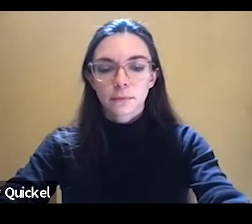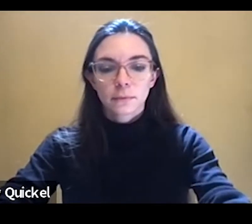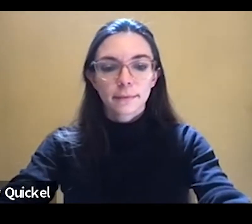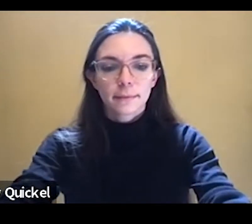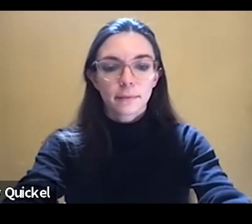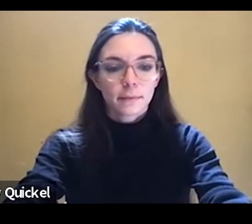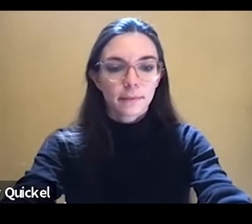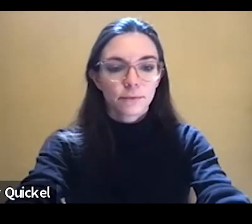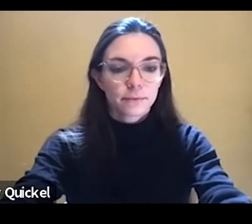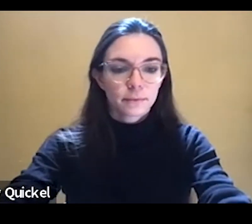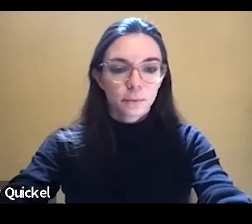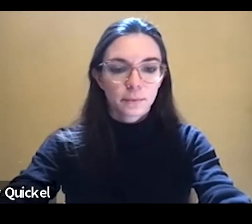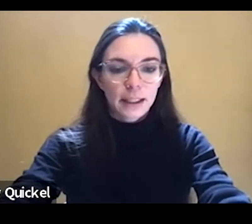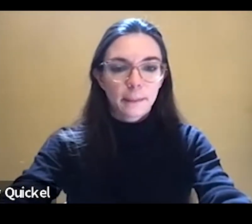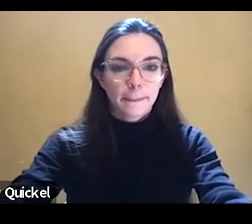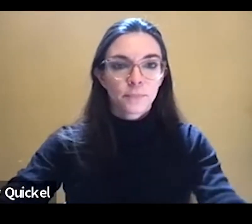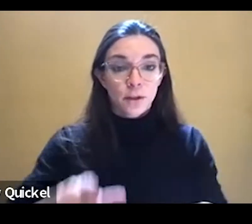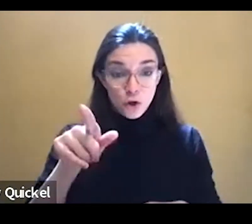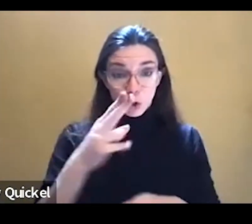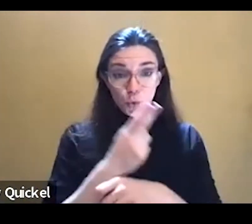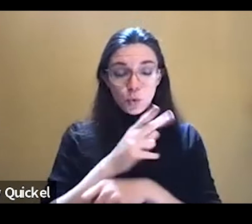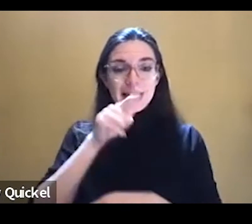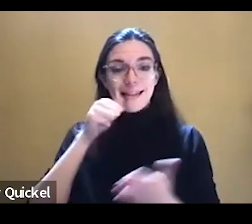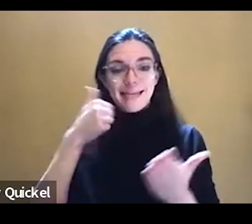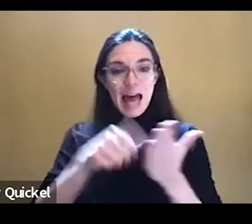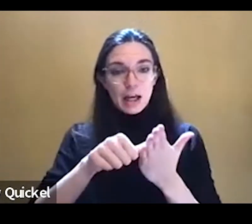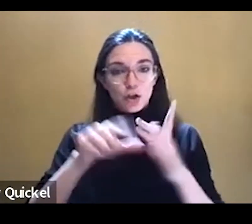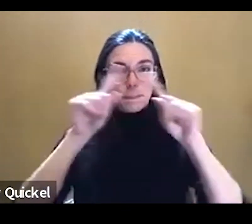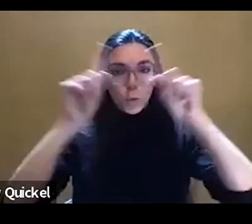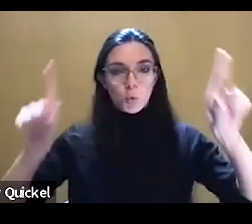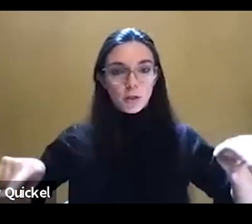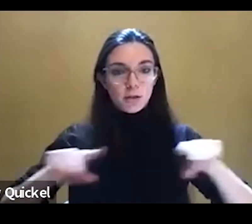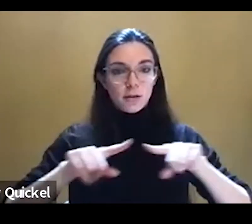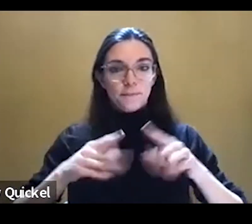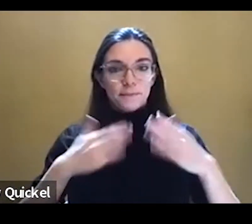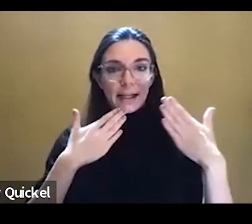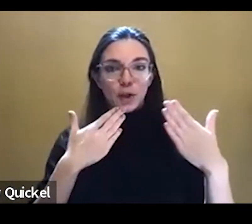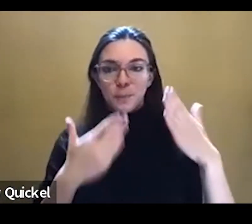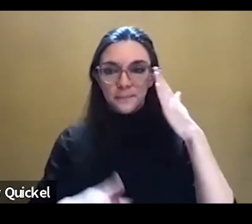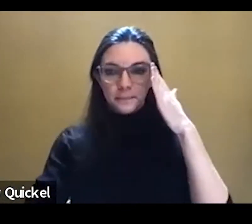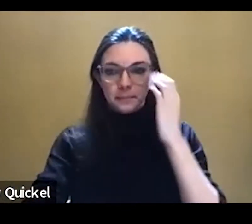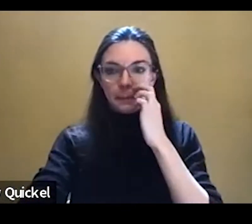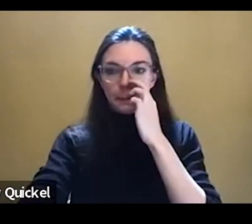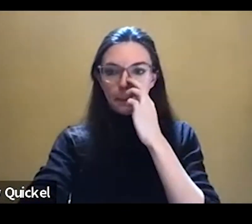Can you use -- are you using the letter board? Lenore: You want to use the board? Marc: Thank you so much.